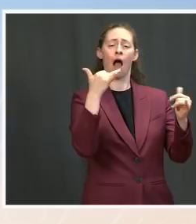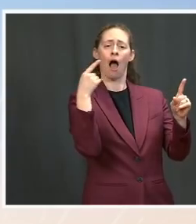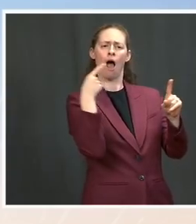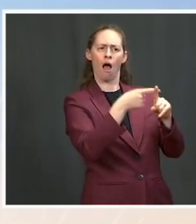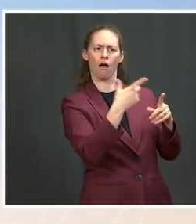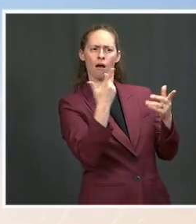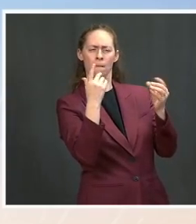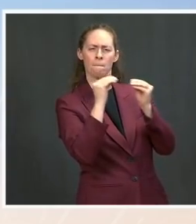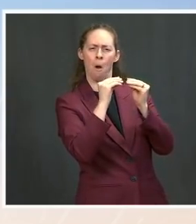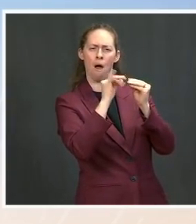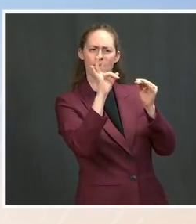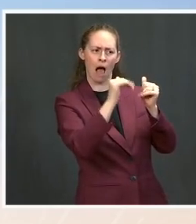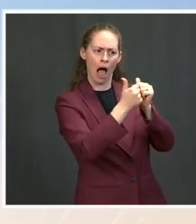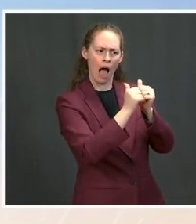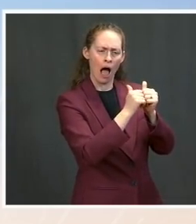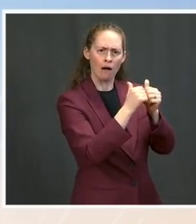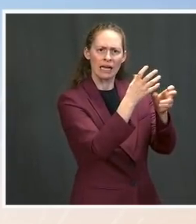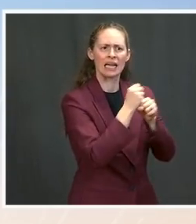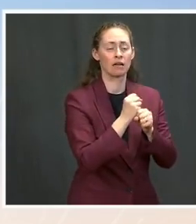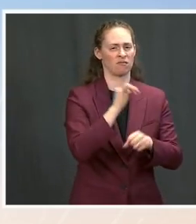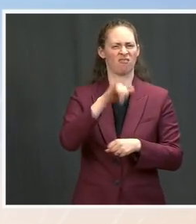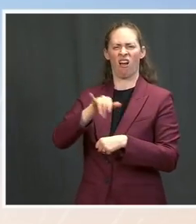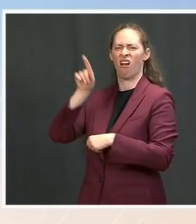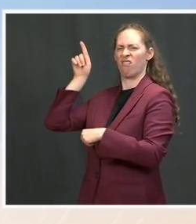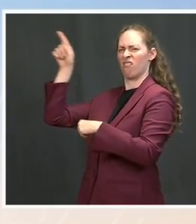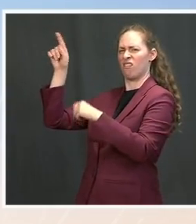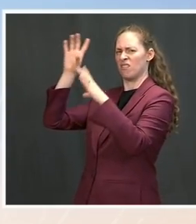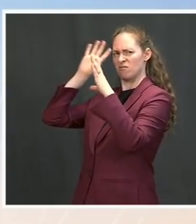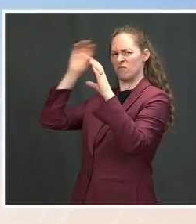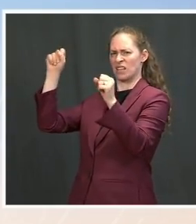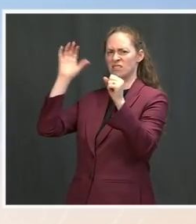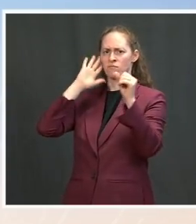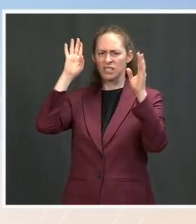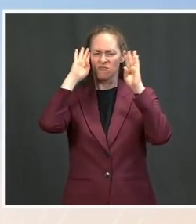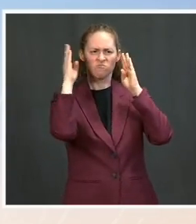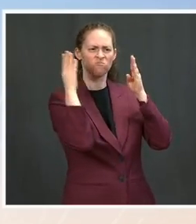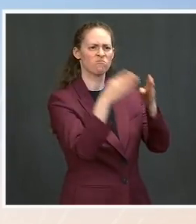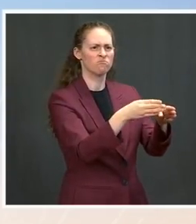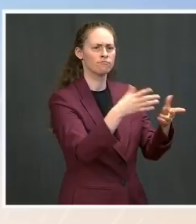in programs like our Pharmacy Program, mobile vaccine units, mass vaccination sites,